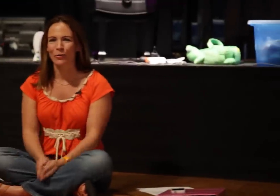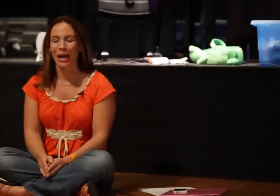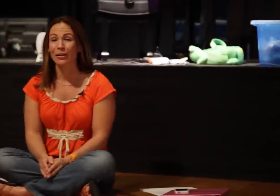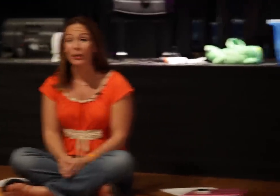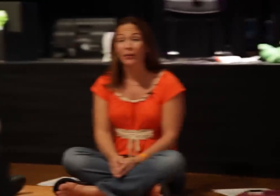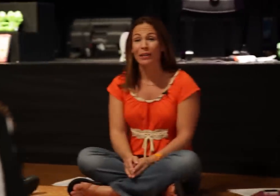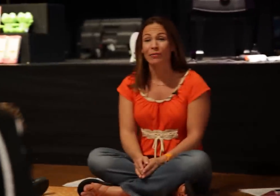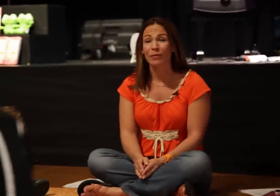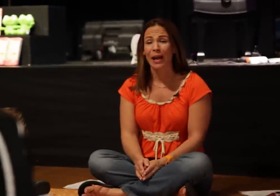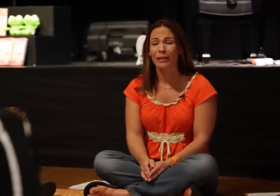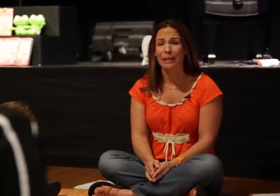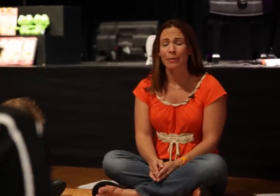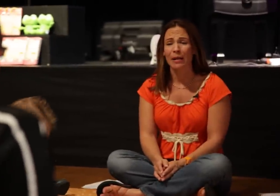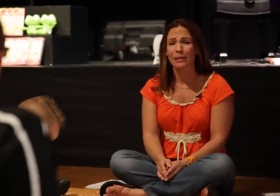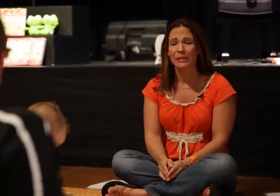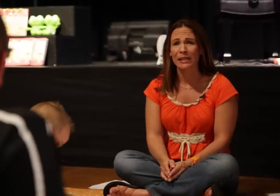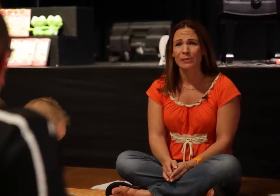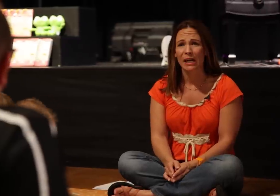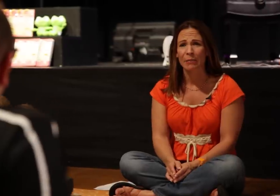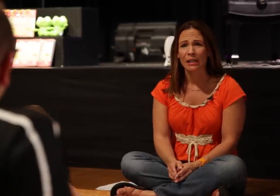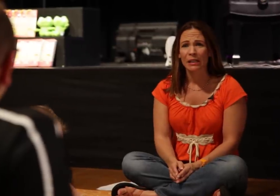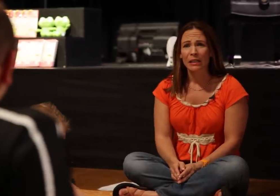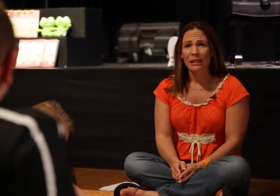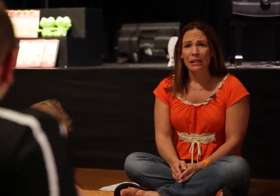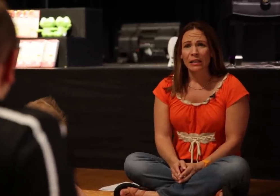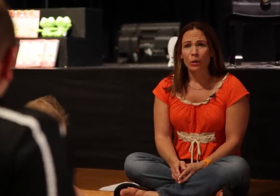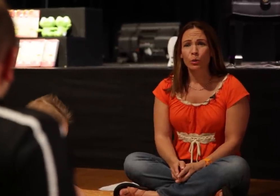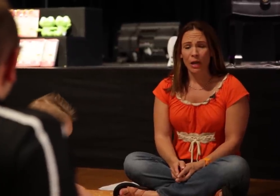I don't even know if I could calculate my months. It would take some time. Thirty seven years, two months.